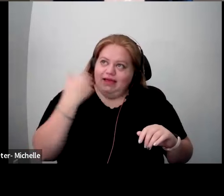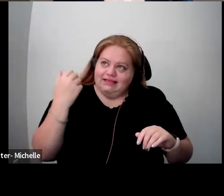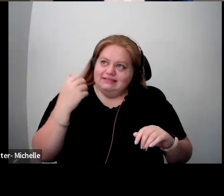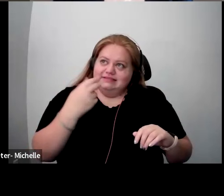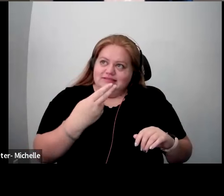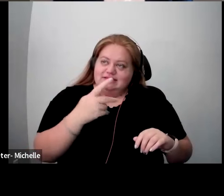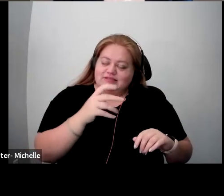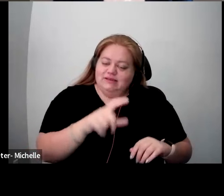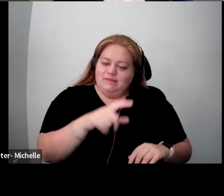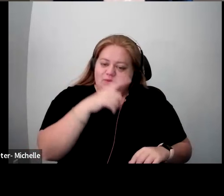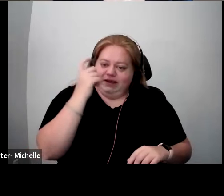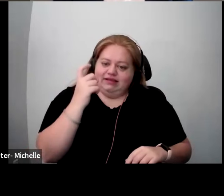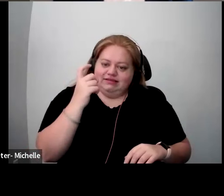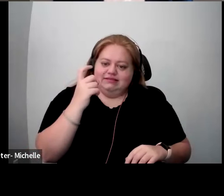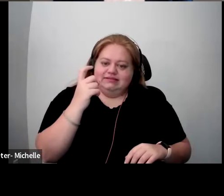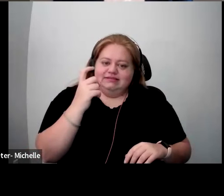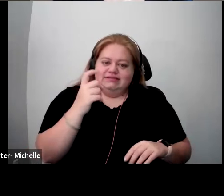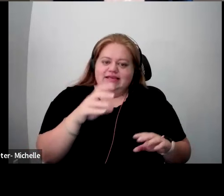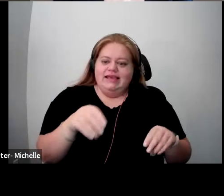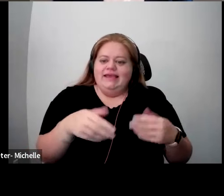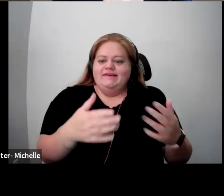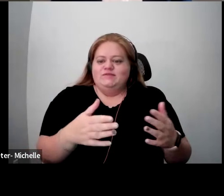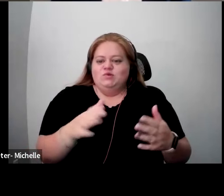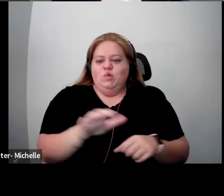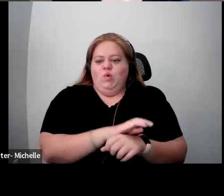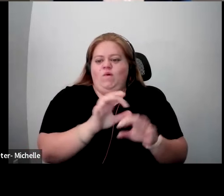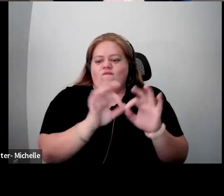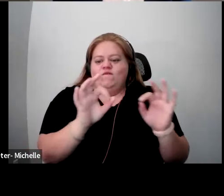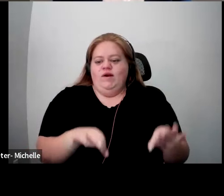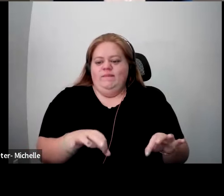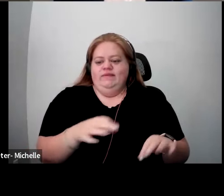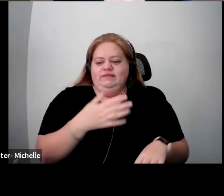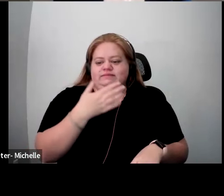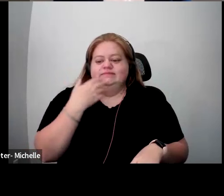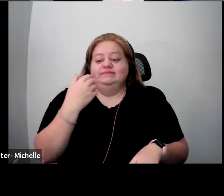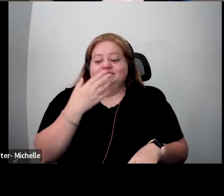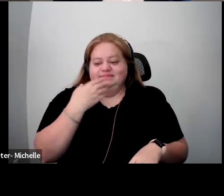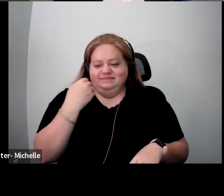because it presents the formulas in the best format possible currently.